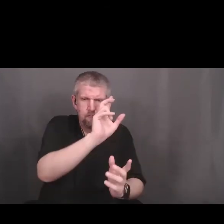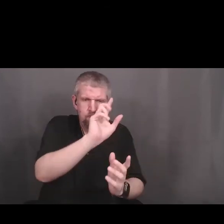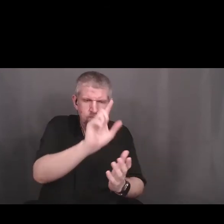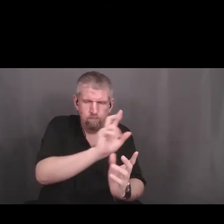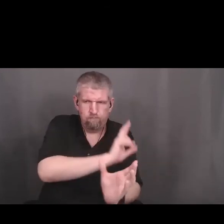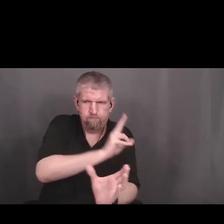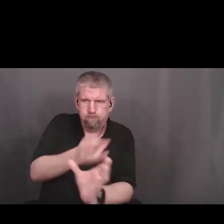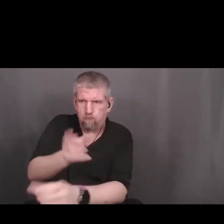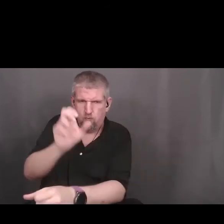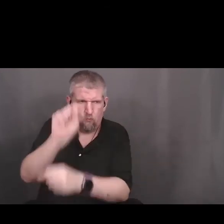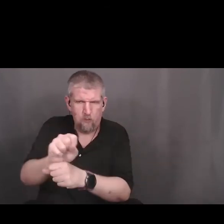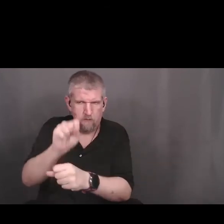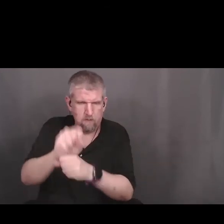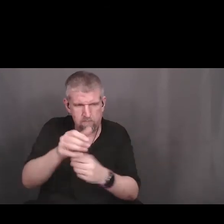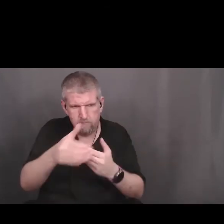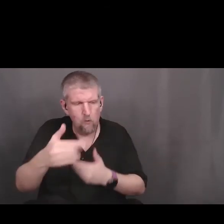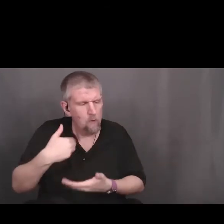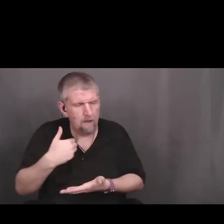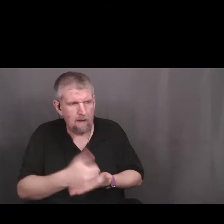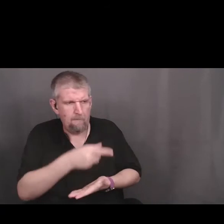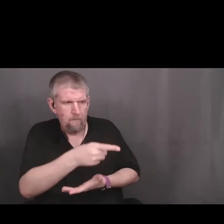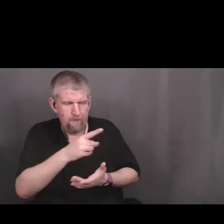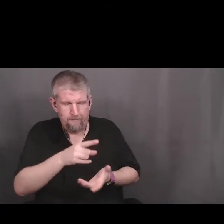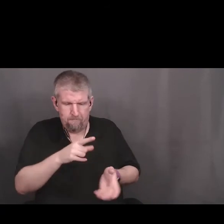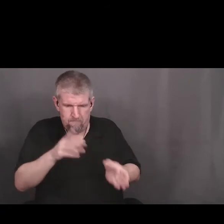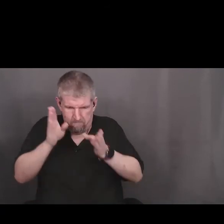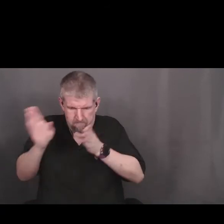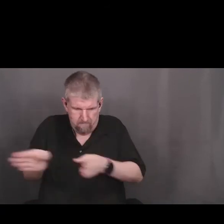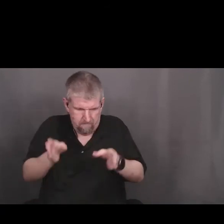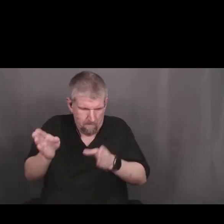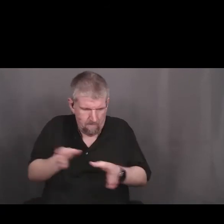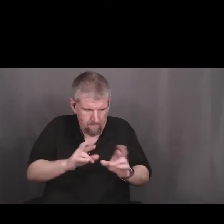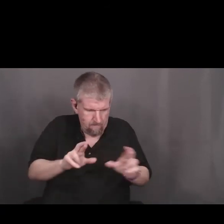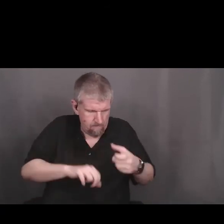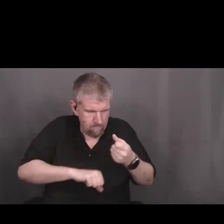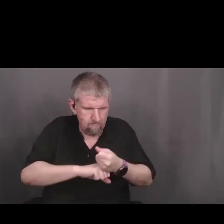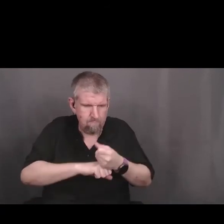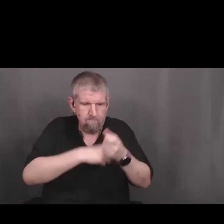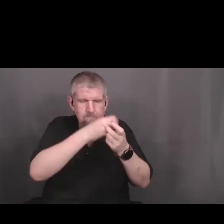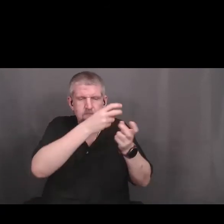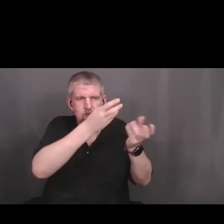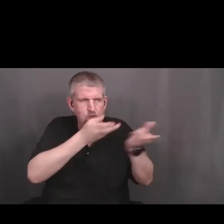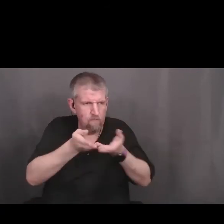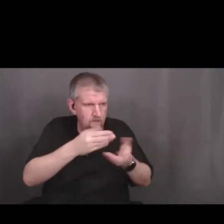We can assist in developing a transition plan and appropriate transitional services